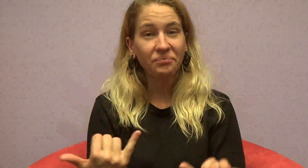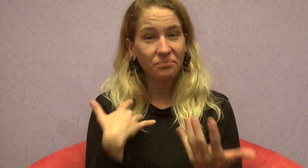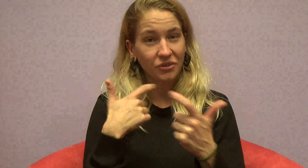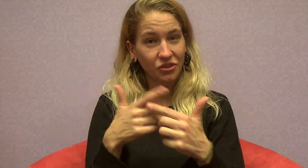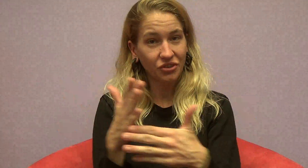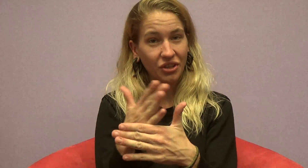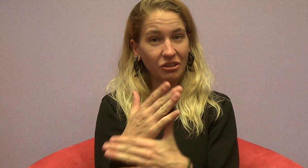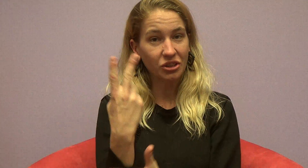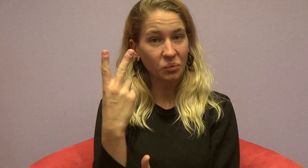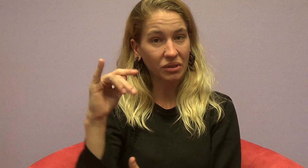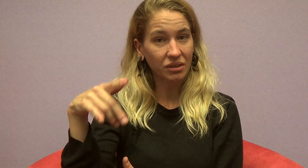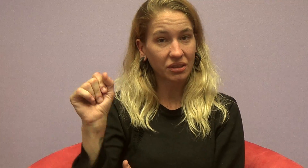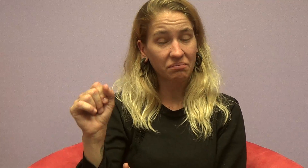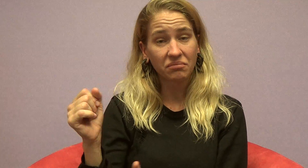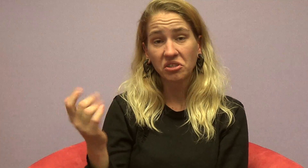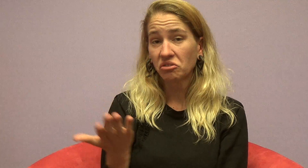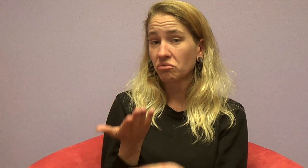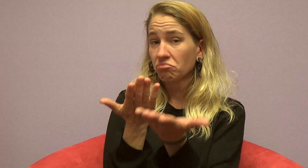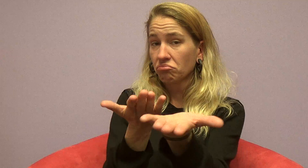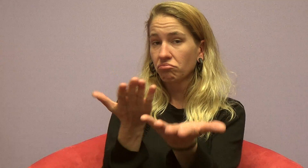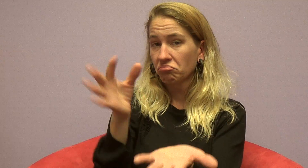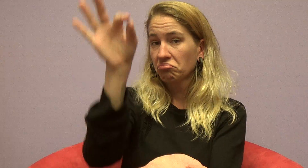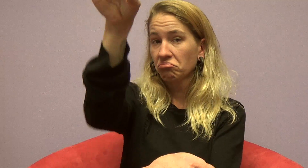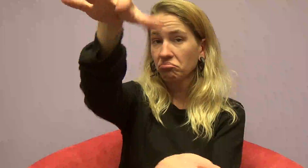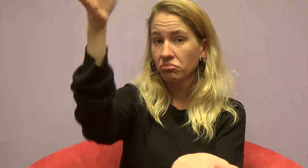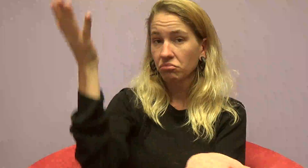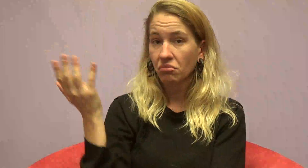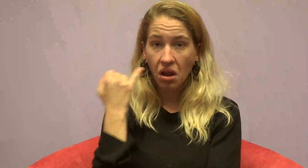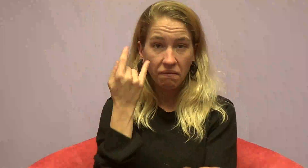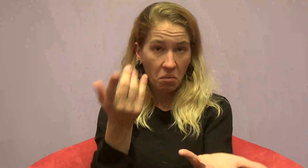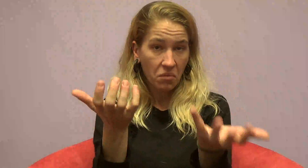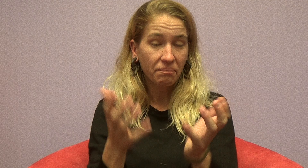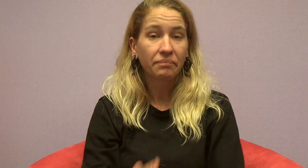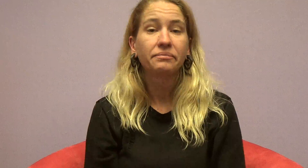Now, I would like to share two tips with you. It's just a suggestion/idea for you to consider, if you want.